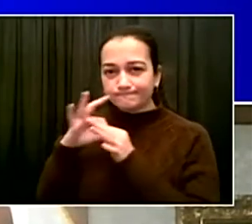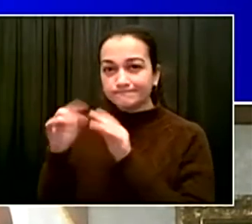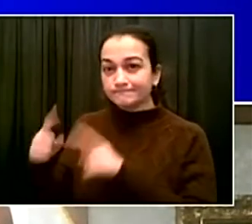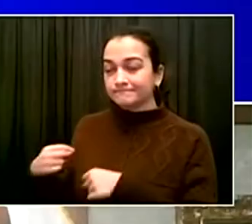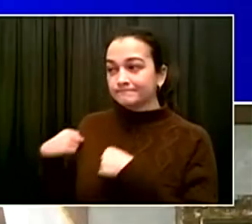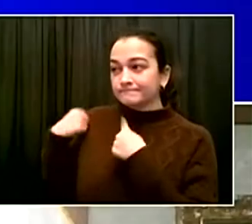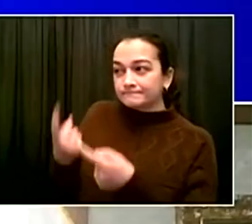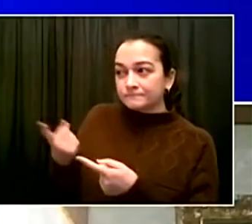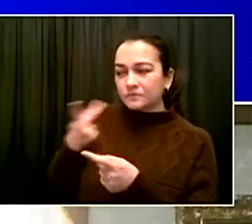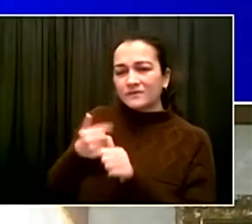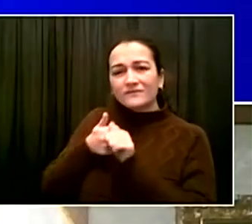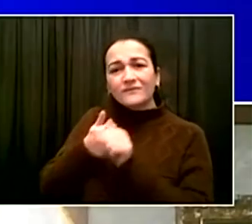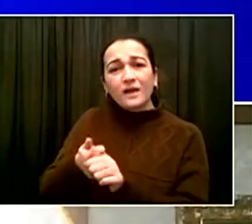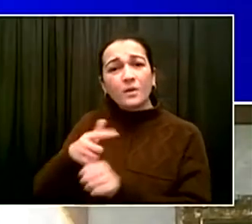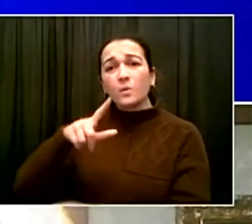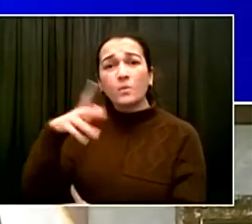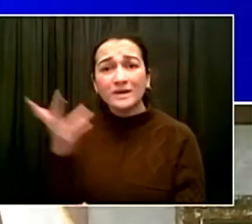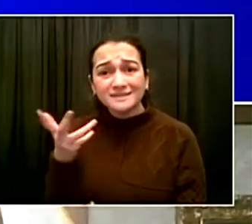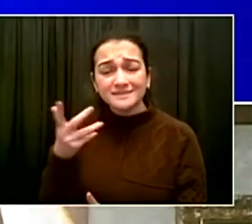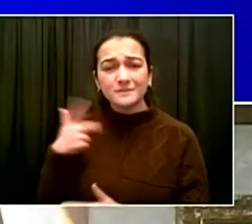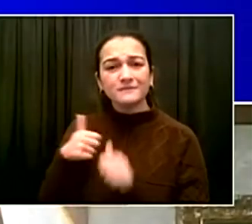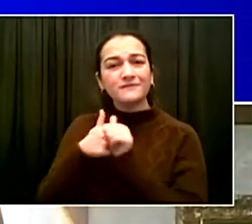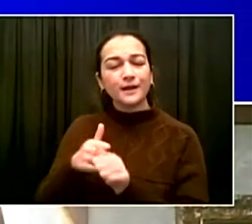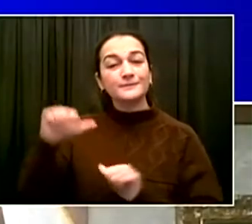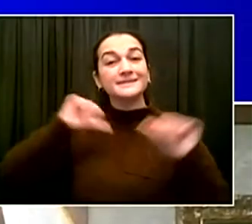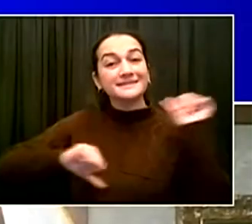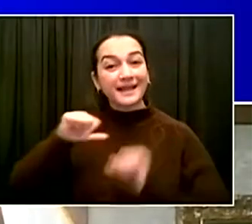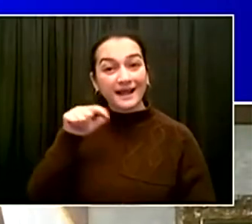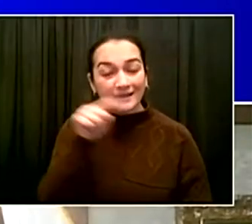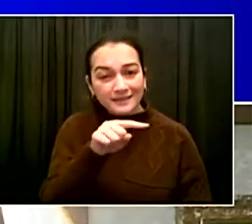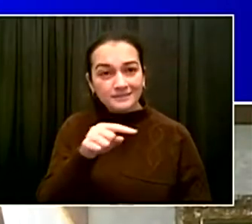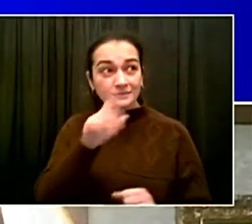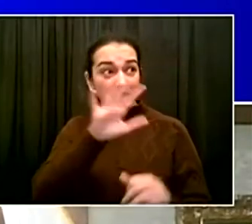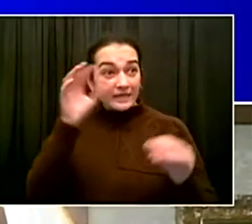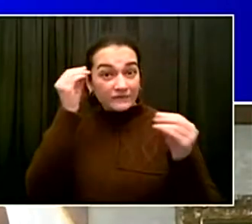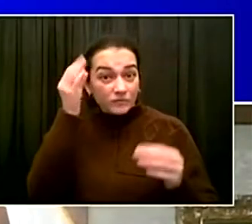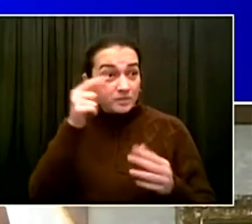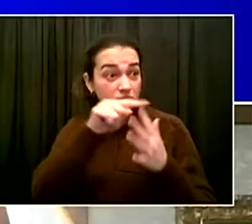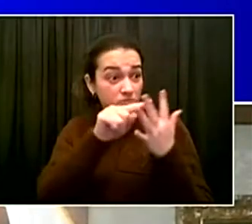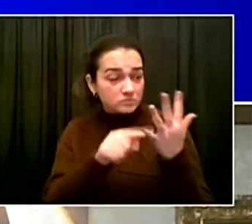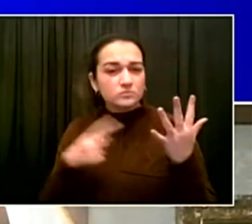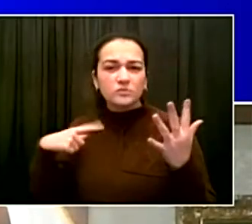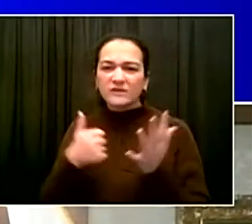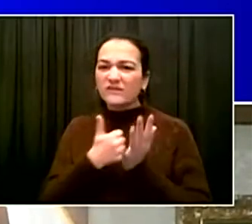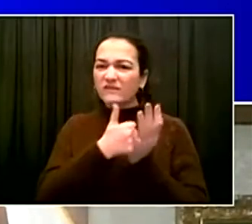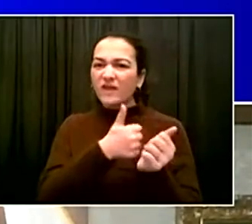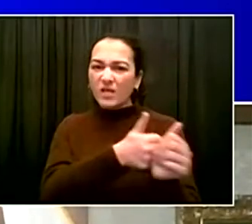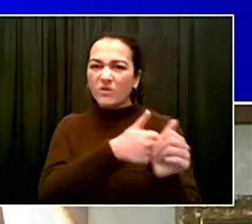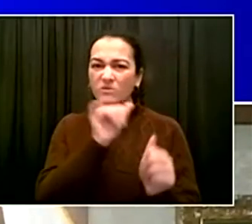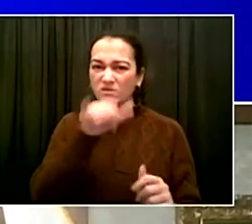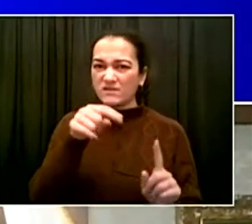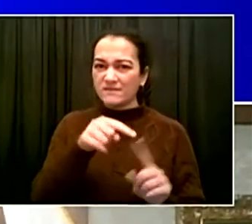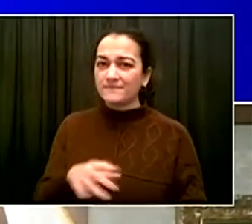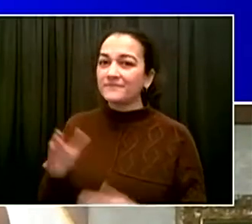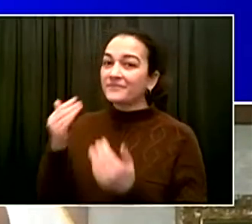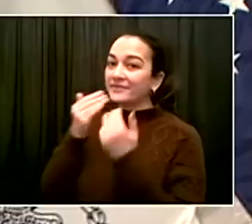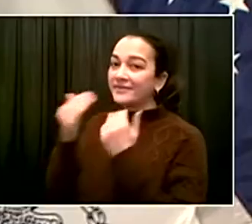THANK YOU FOR THE FACT YOU AND I SHARE A COMMON BELIEF, SOMETHING THAT MAY BE A LITTLE QUAINT, BUT WE BELIEVE IN THINGS LIKE DATA AND SCIENCE. AND THAT MAKES ALL THE